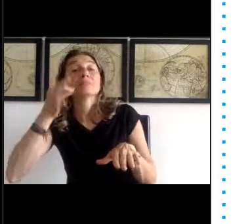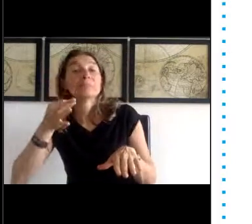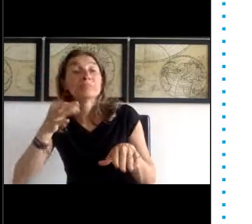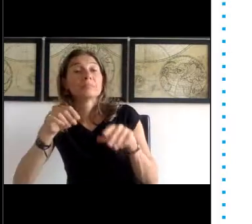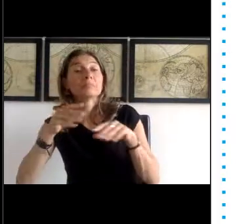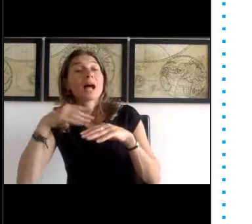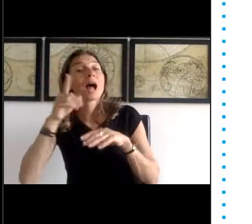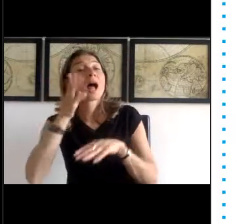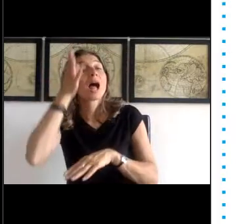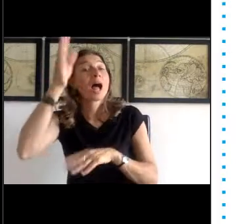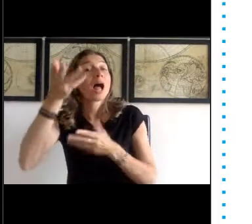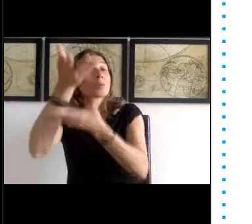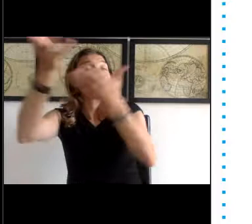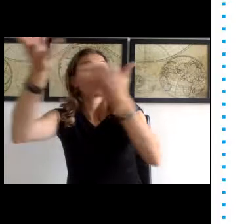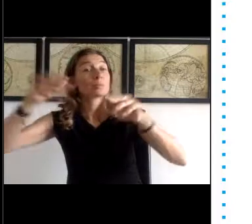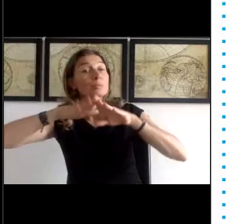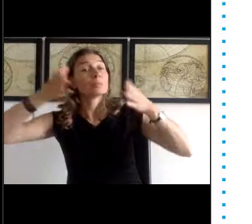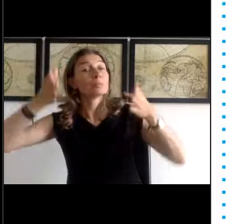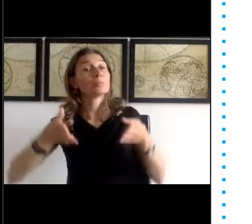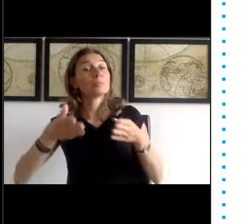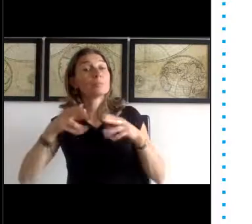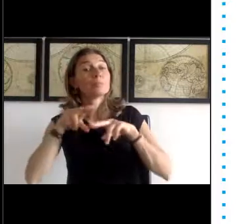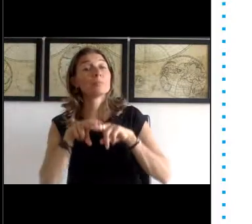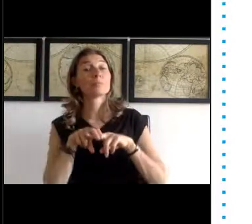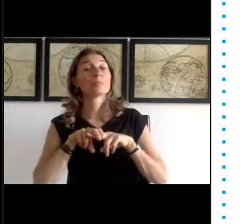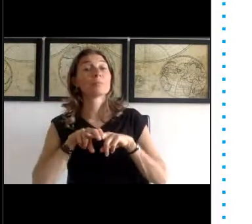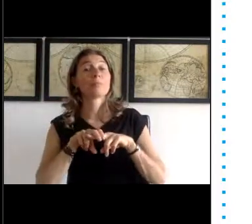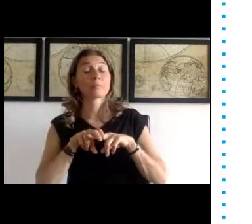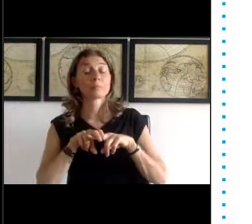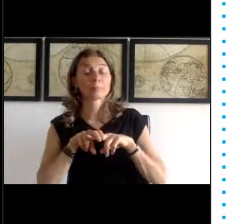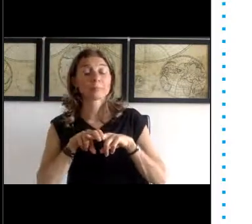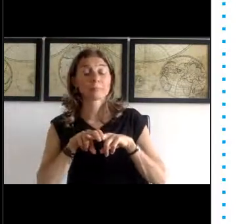often more easy and comfortable.